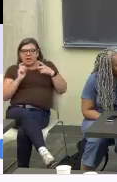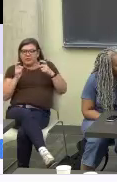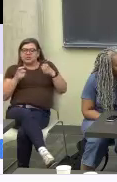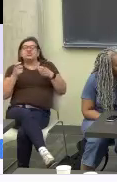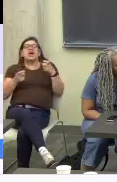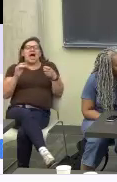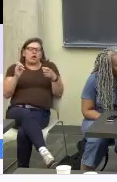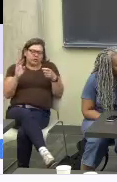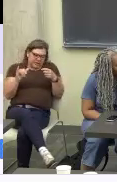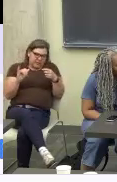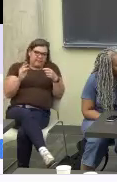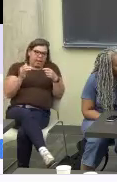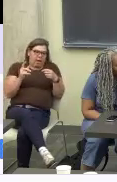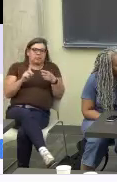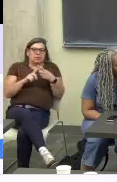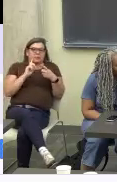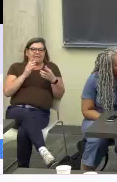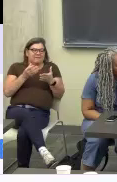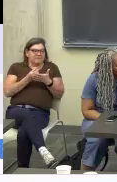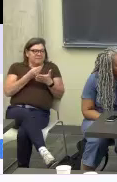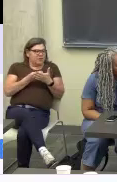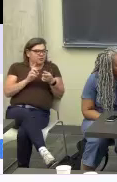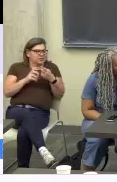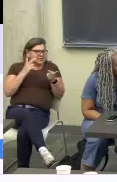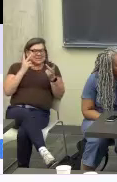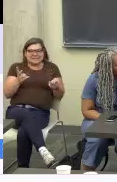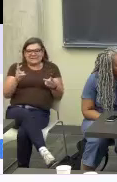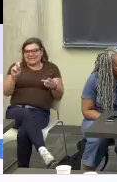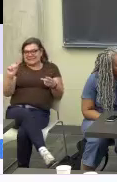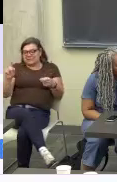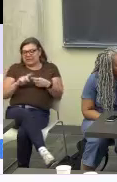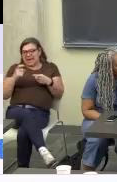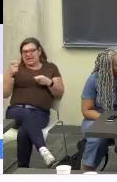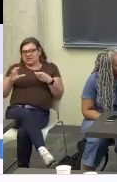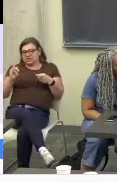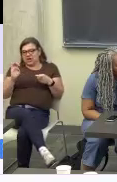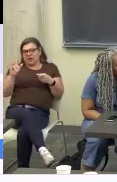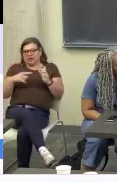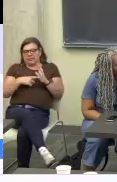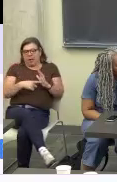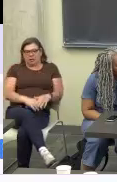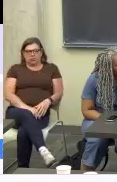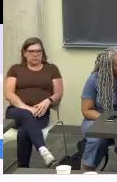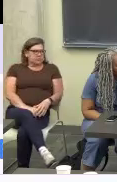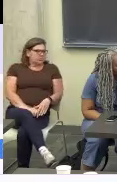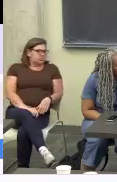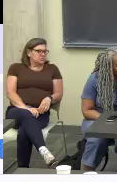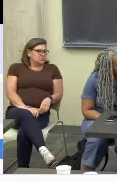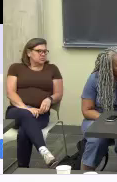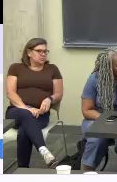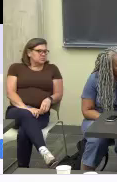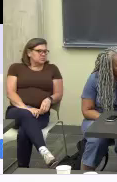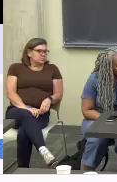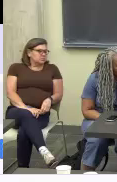of continue to see disability as a charitable. Right. Fundraising is, we need to, you know,